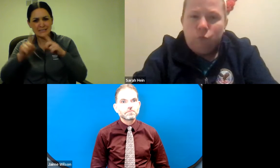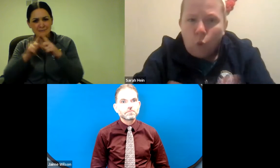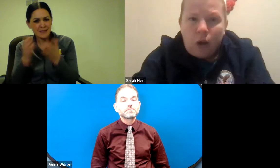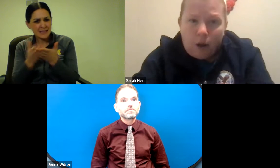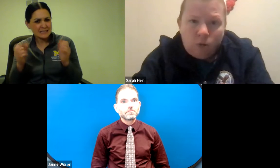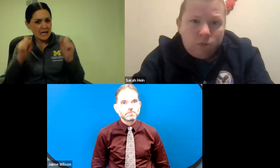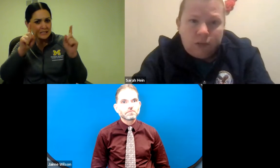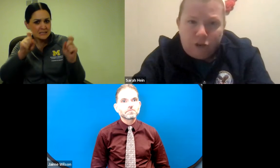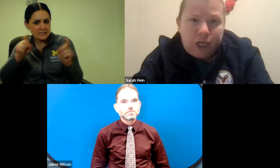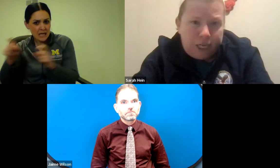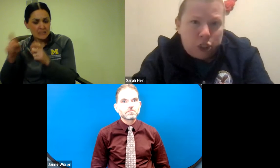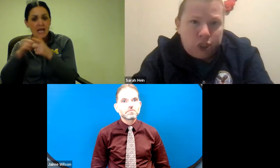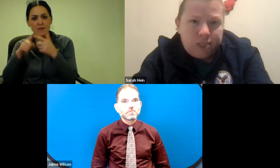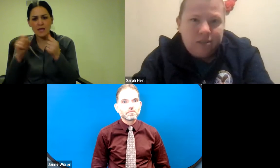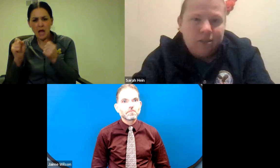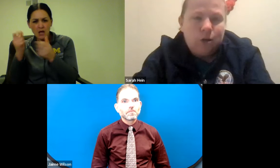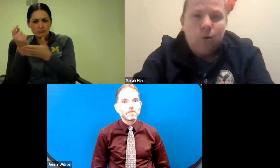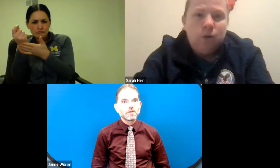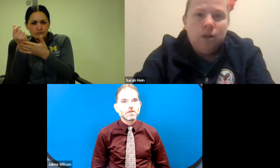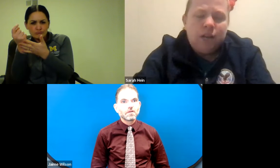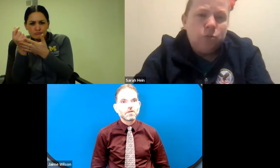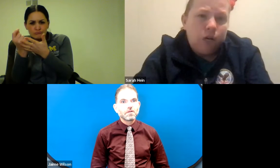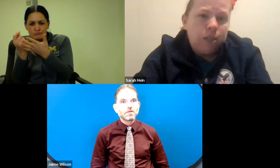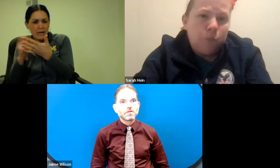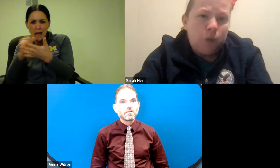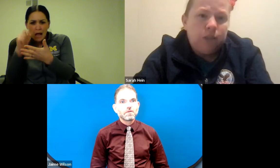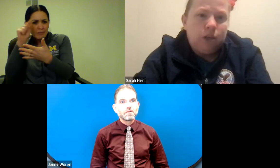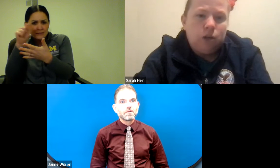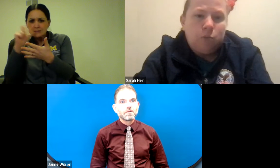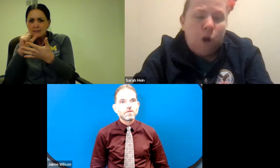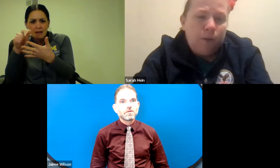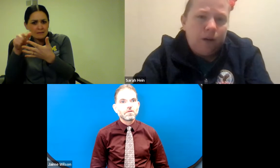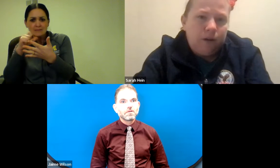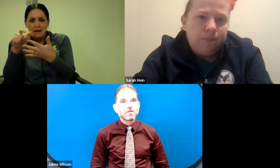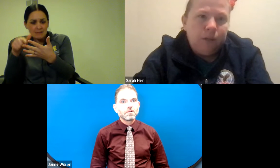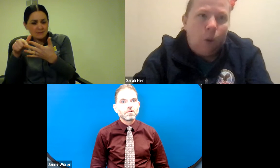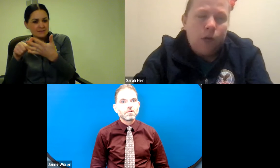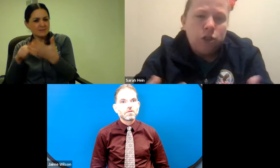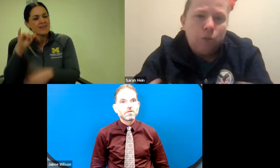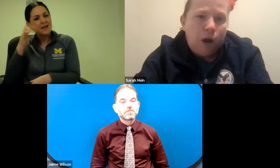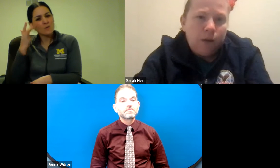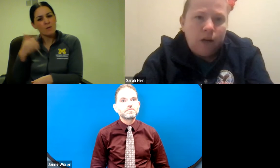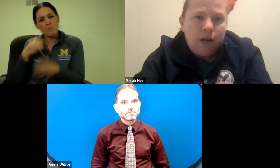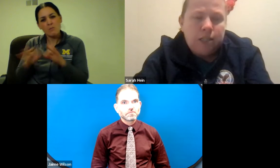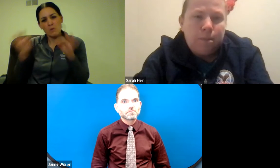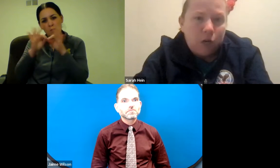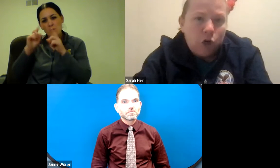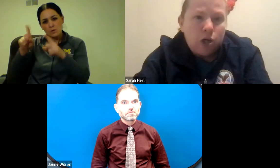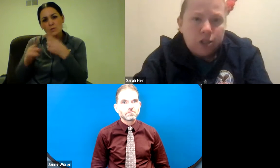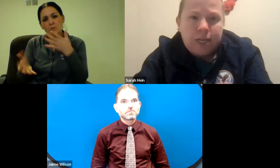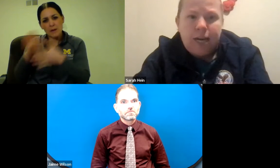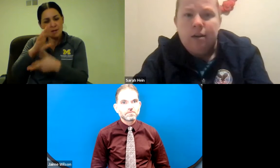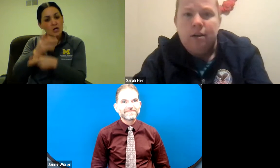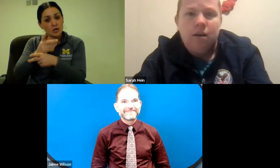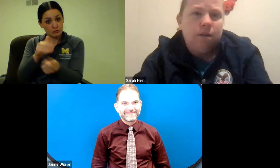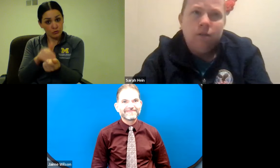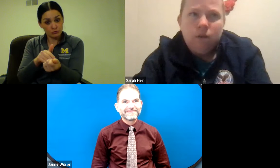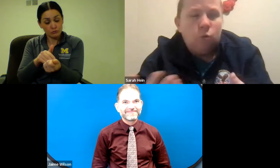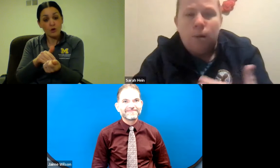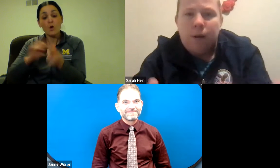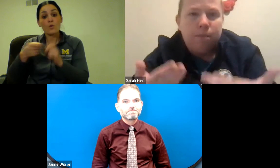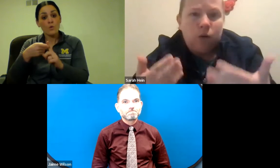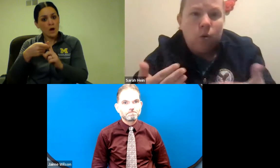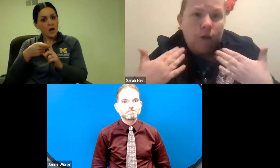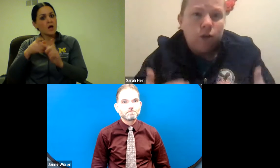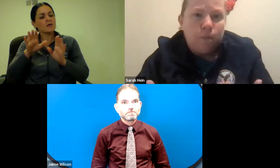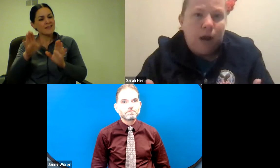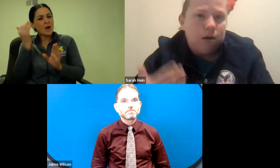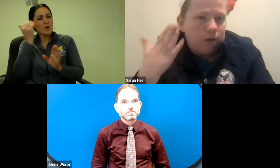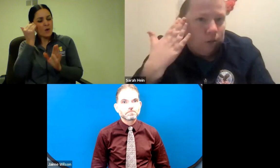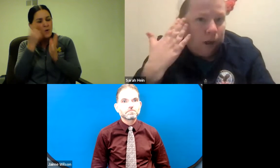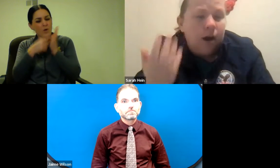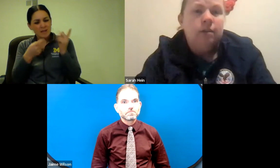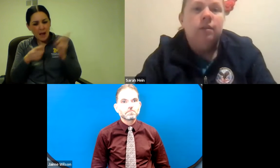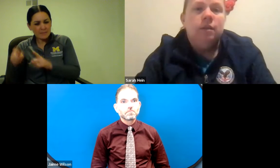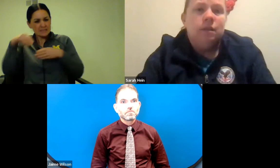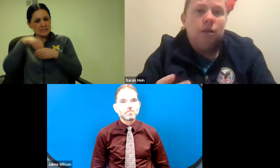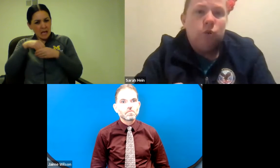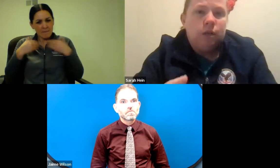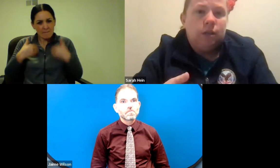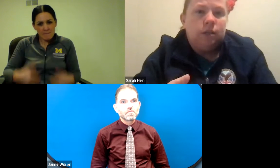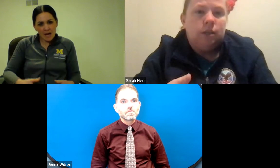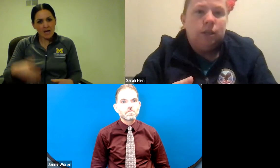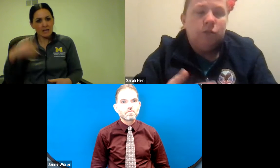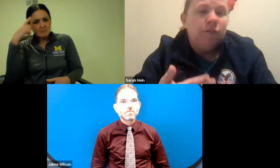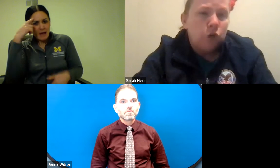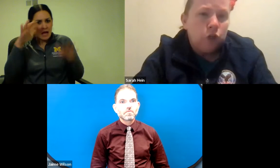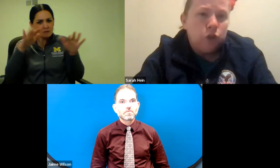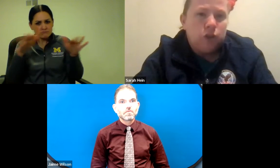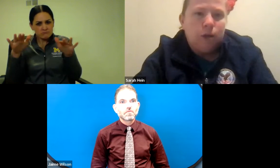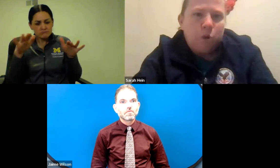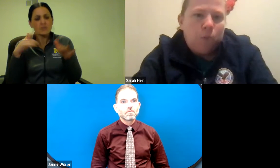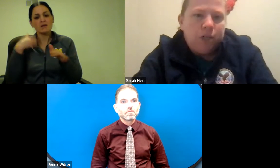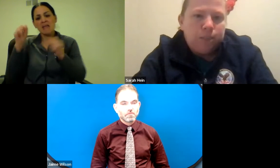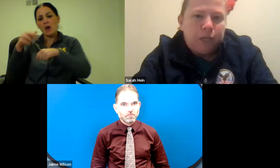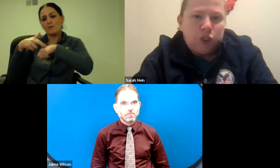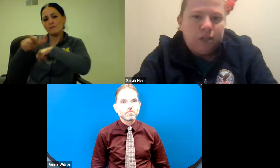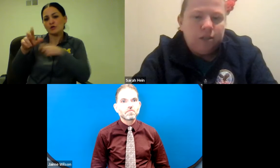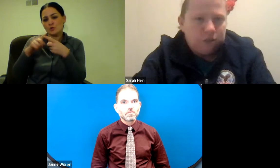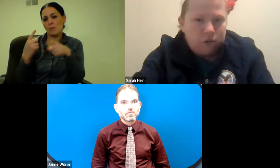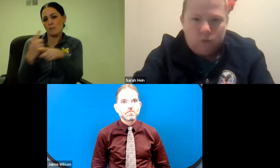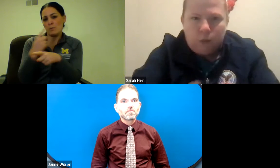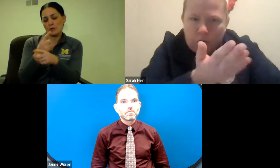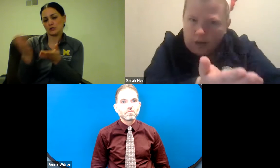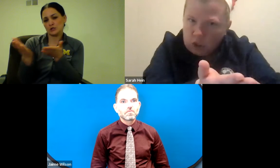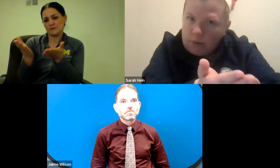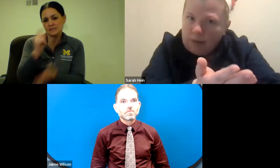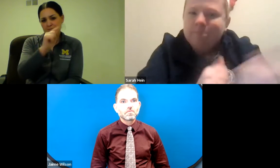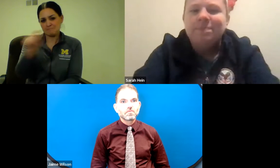Sarah Hein: move out different condition. So that's why I can point you to go to the climate Once your primary has a better understanding of what might be going on with the body in the mind that we can we forward to the appropriate? So someone like gave me.